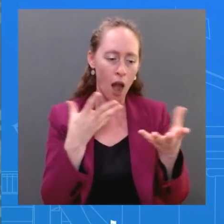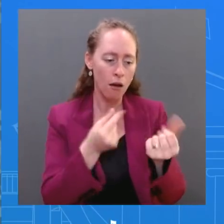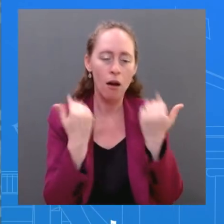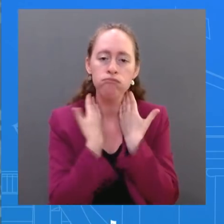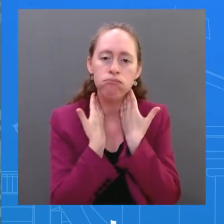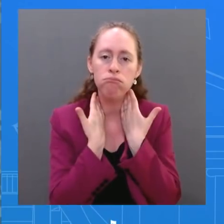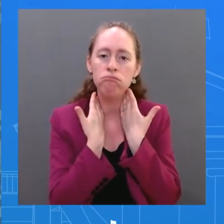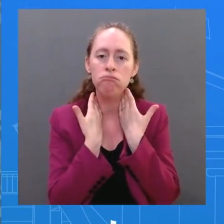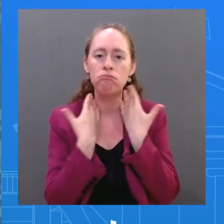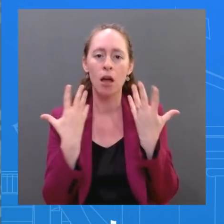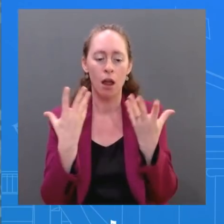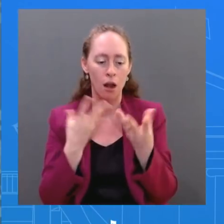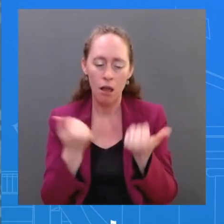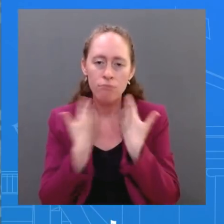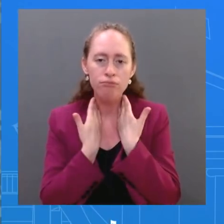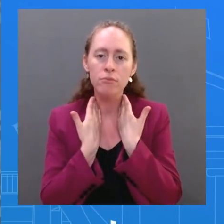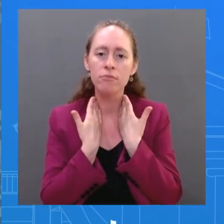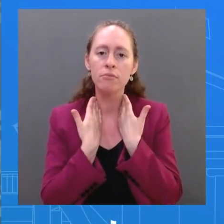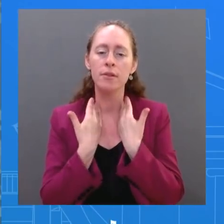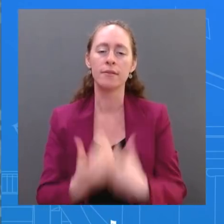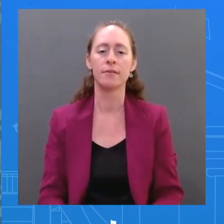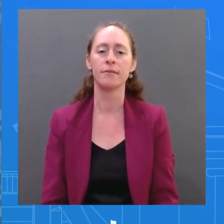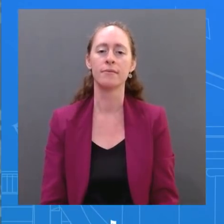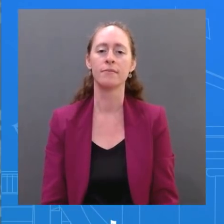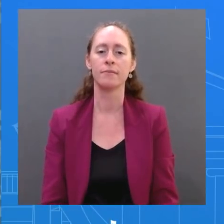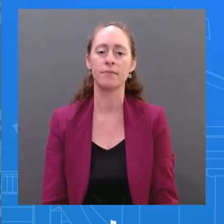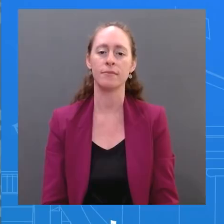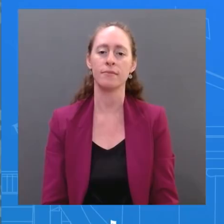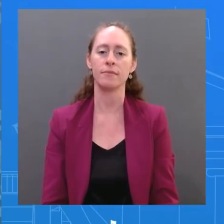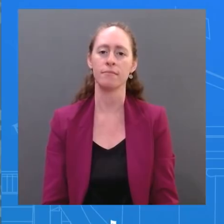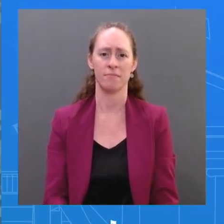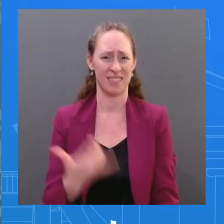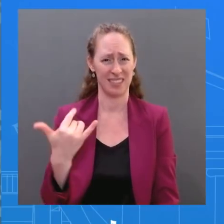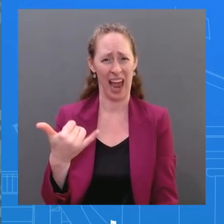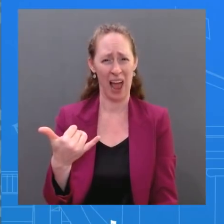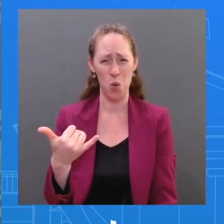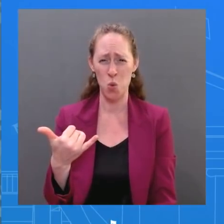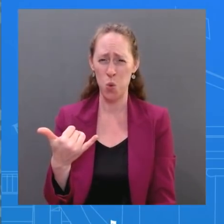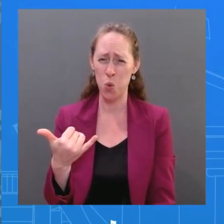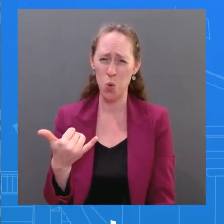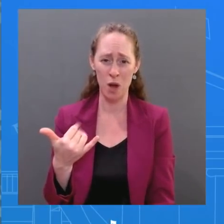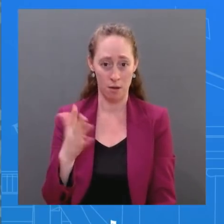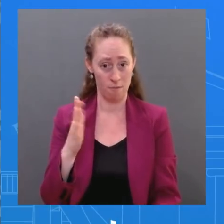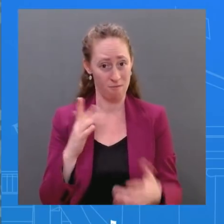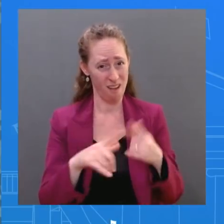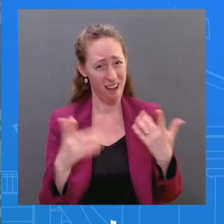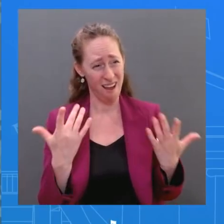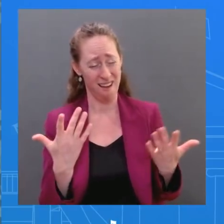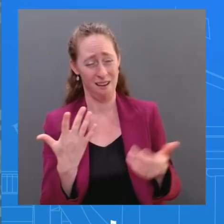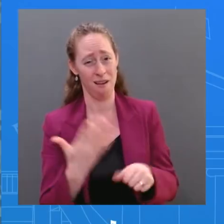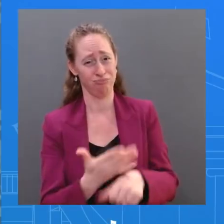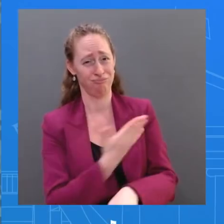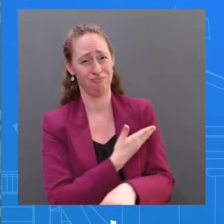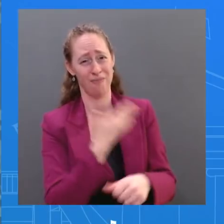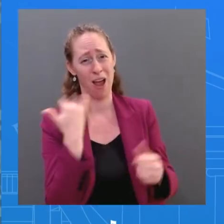we are stronger economically than we have been in history; when you look at the unemployment numbers of 3.6 percent;